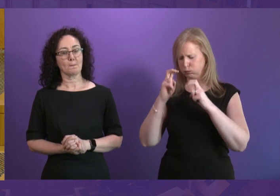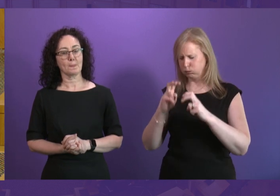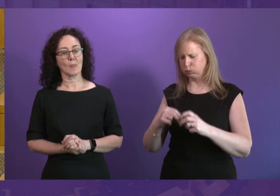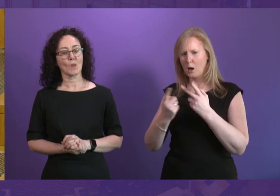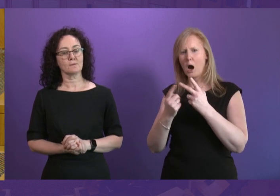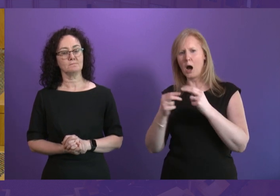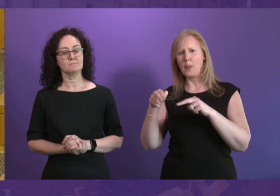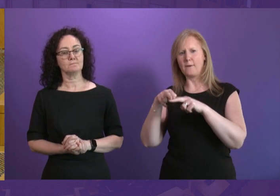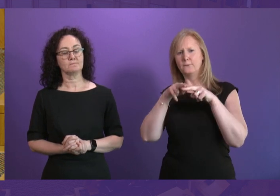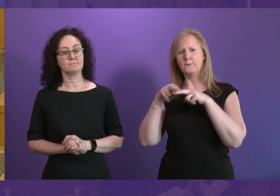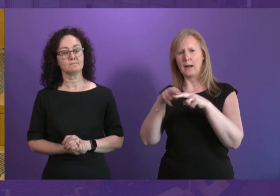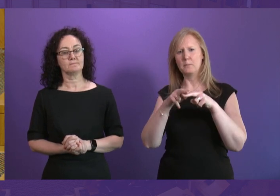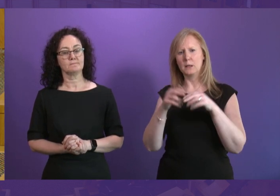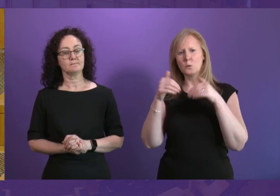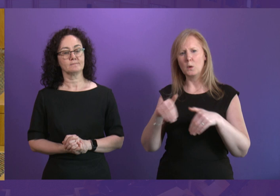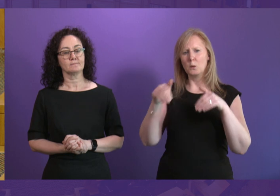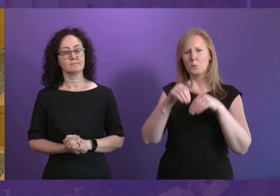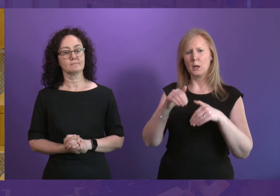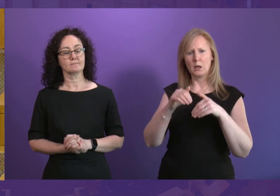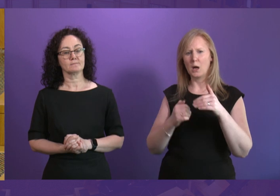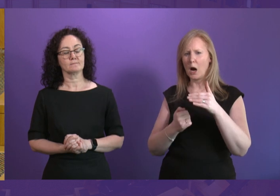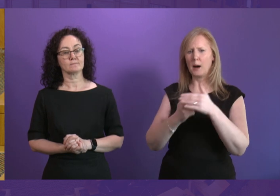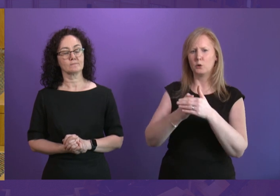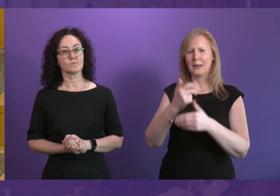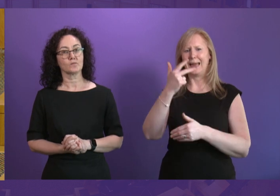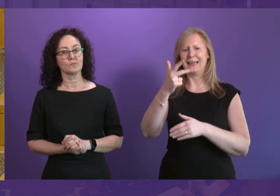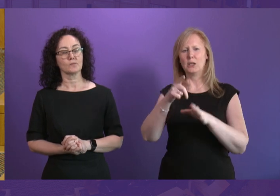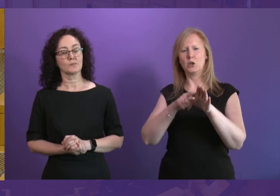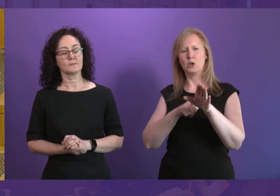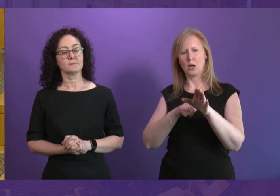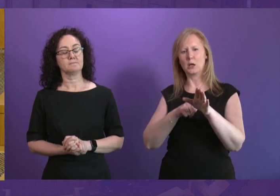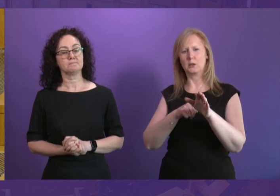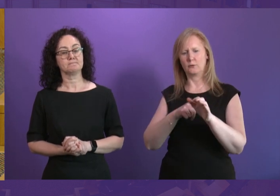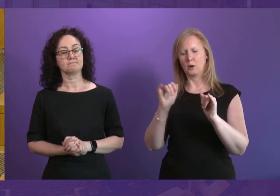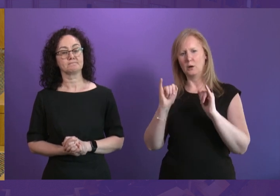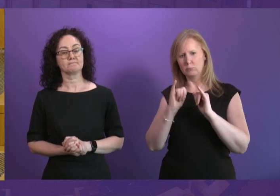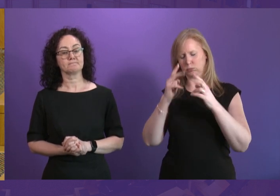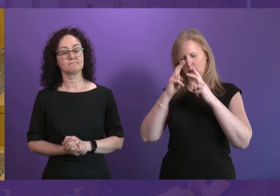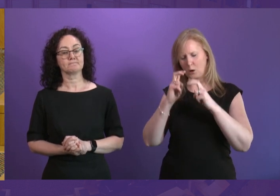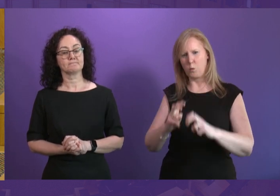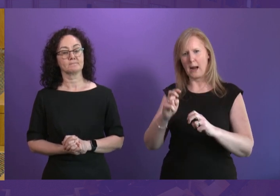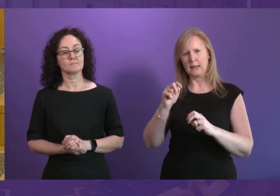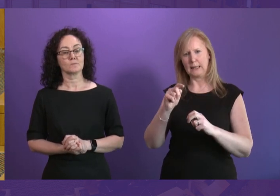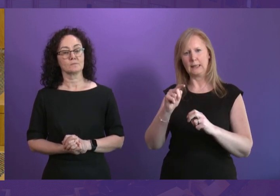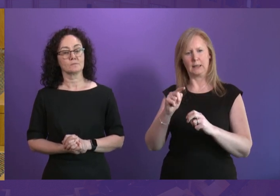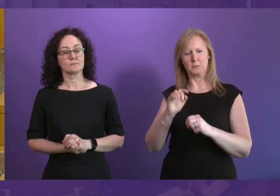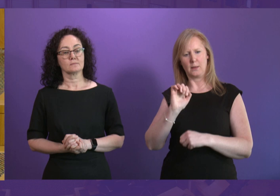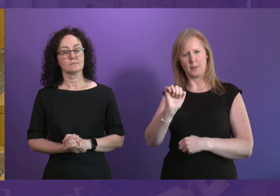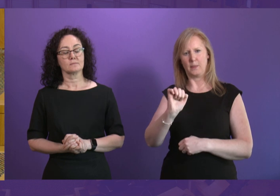Scotland wait for up to eight years for a fatal accident inquiry into the death of their loved ones.